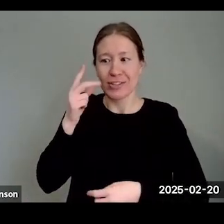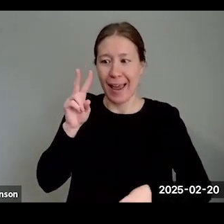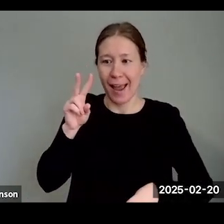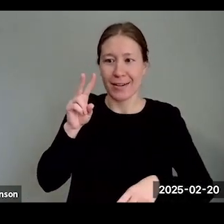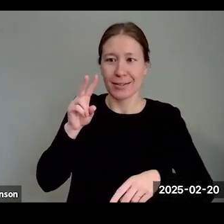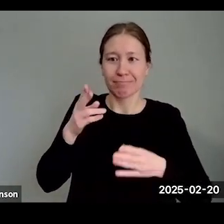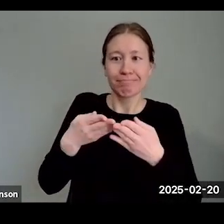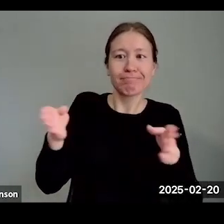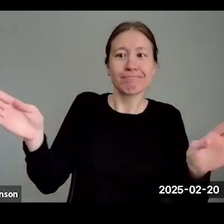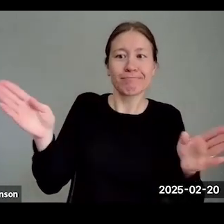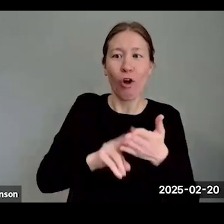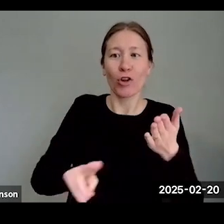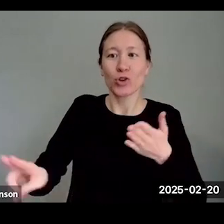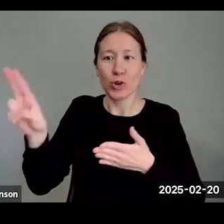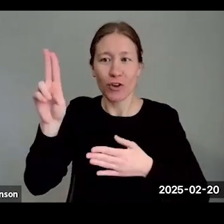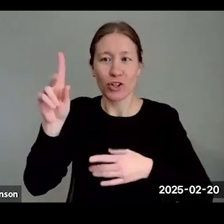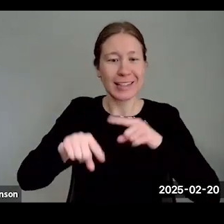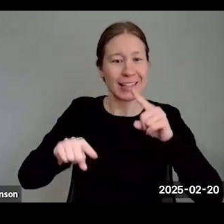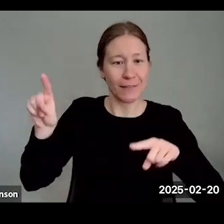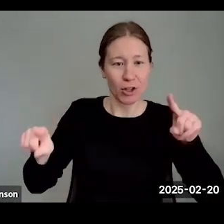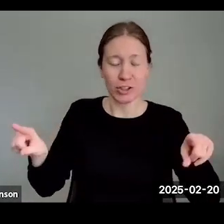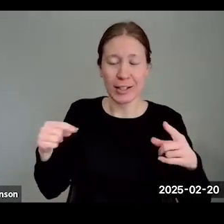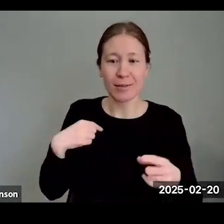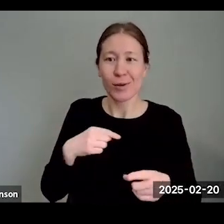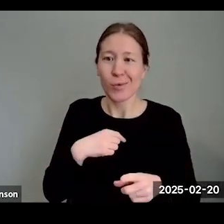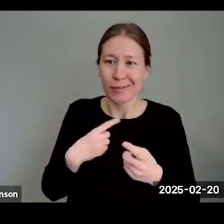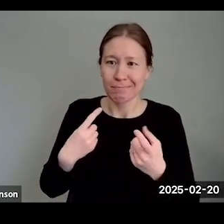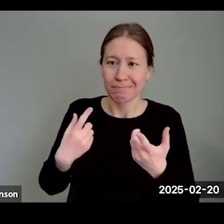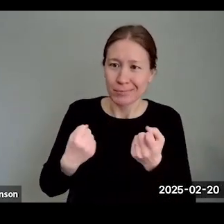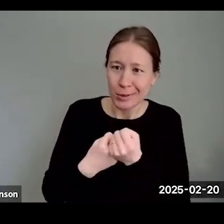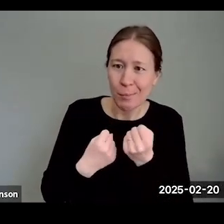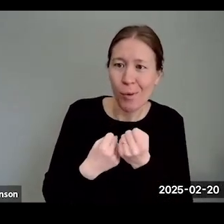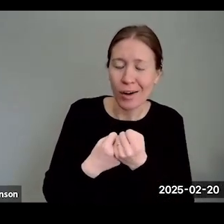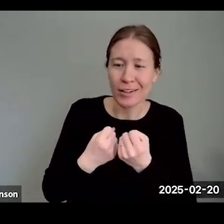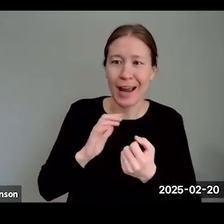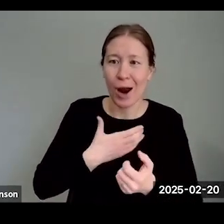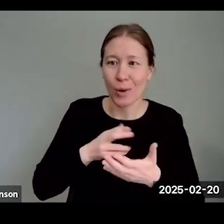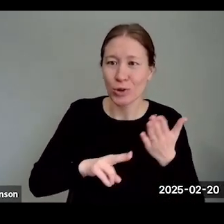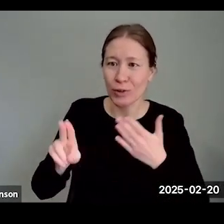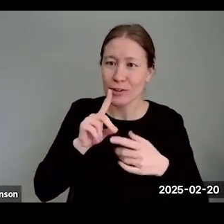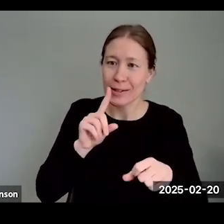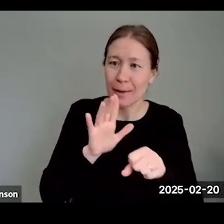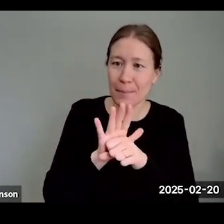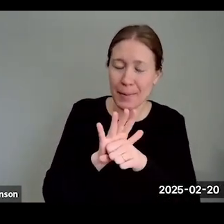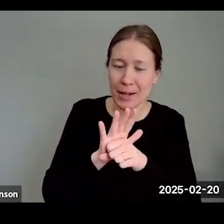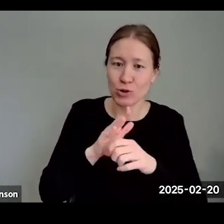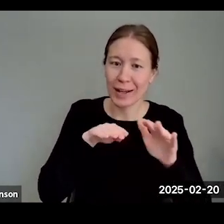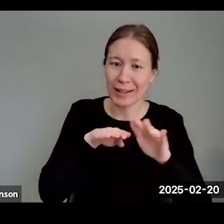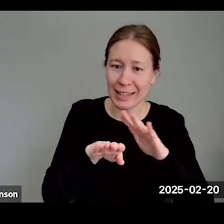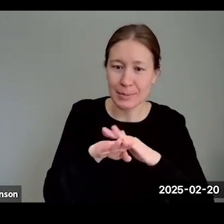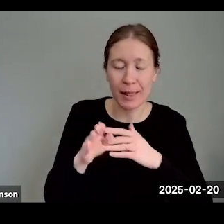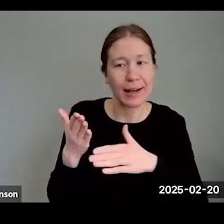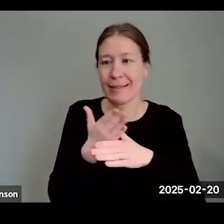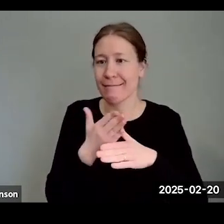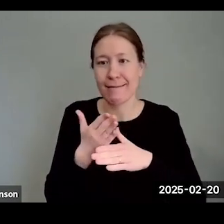It's used to simply measure the university's commitment to accessibility and is never shared with your supervisor or anyone in your department.